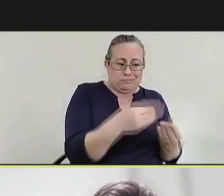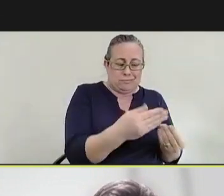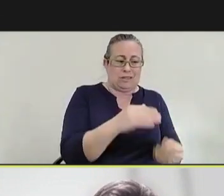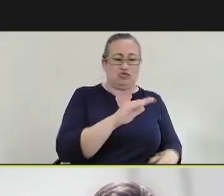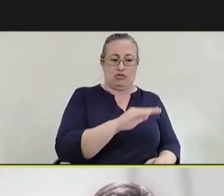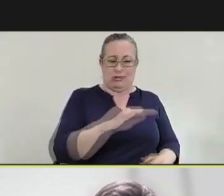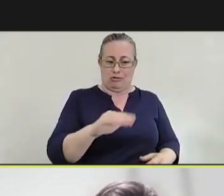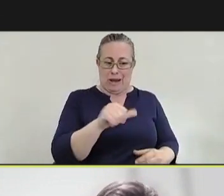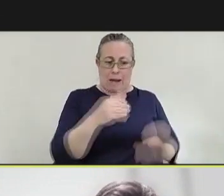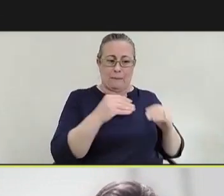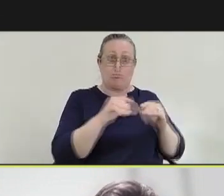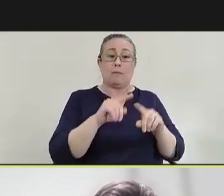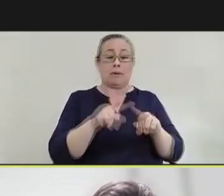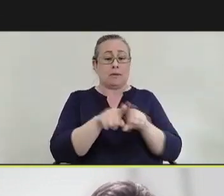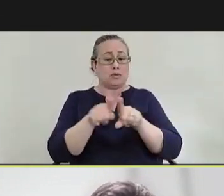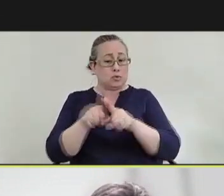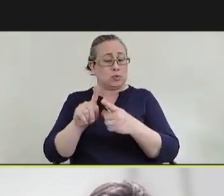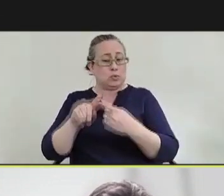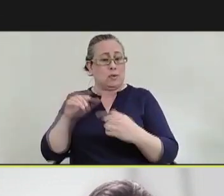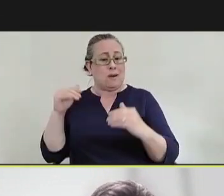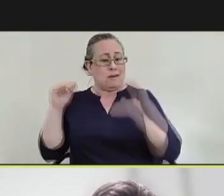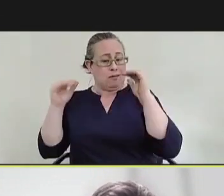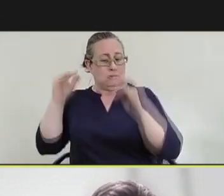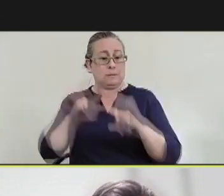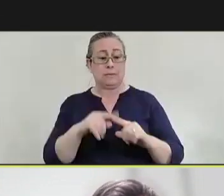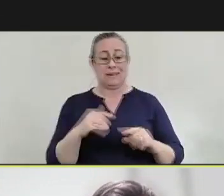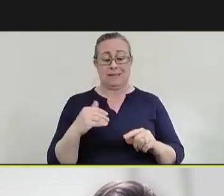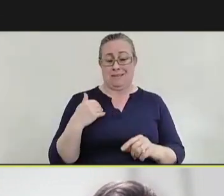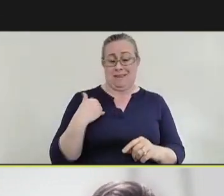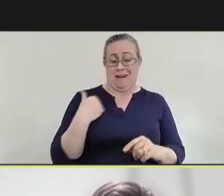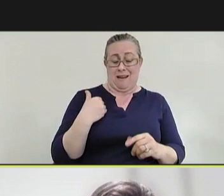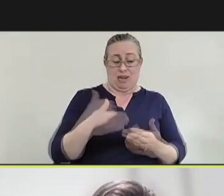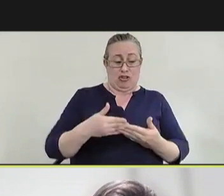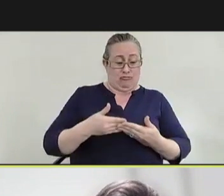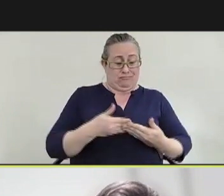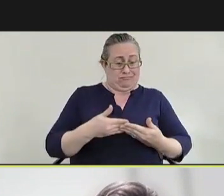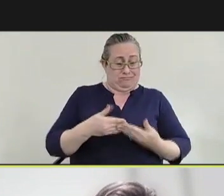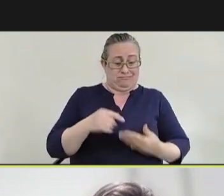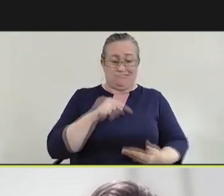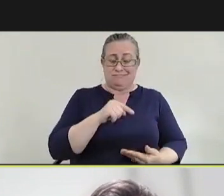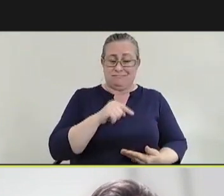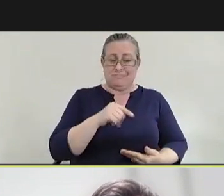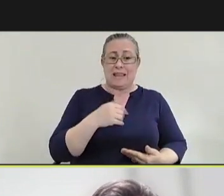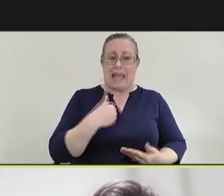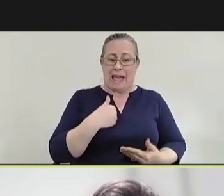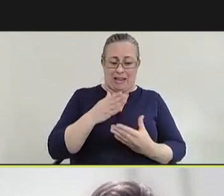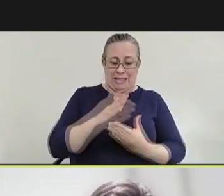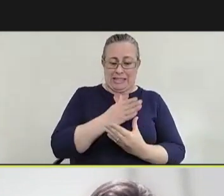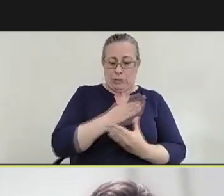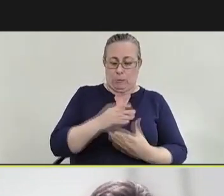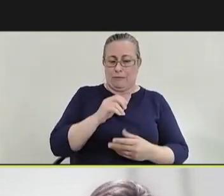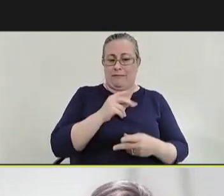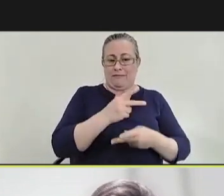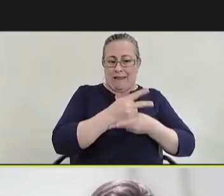the early part of life, infants do also have a continuum of care that starts with the mother,